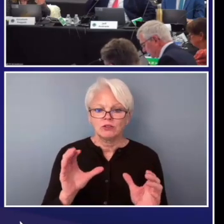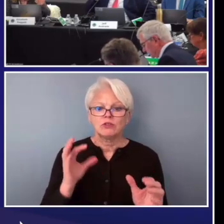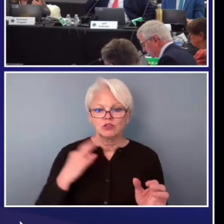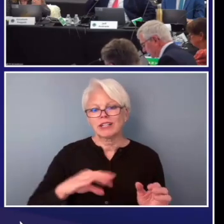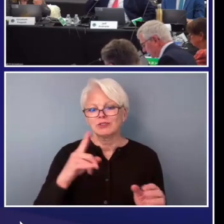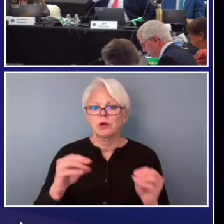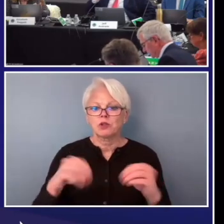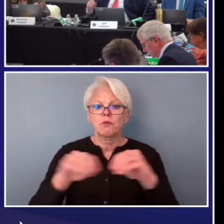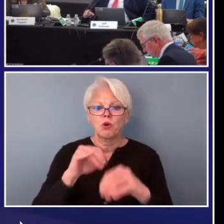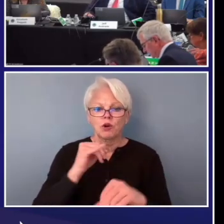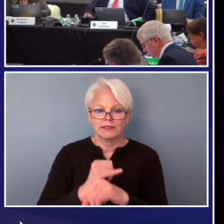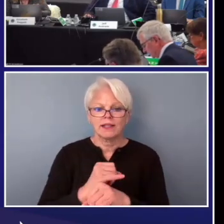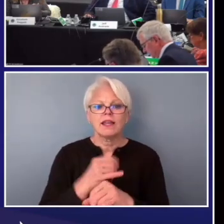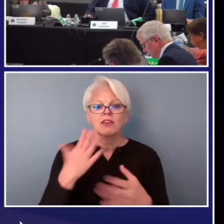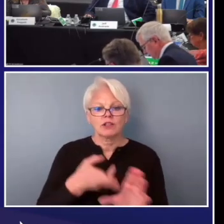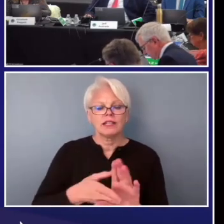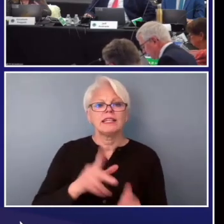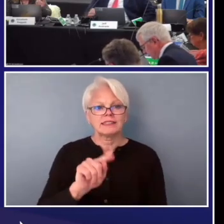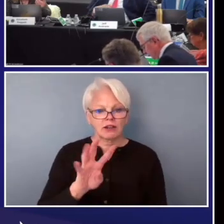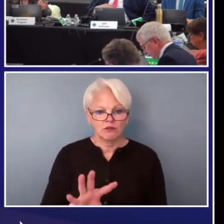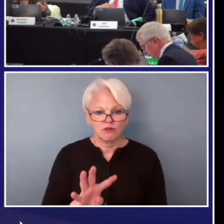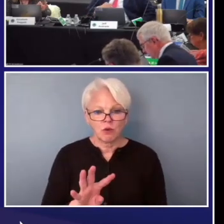could designate the agency as their link, then you would satisfy the requirement.